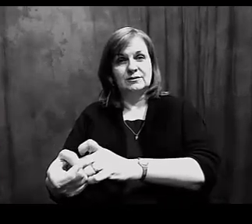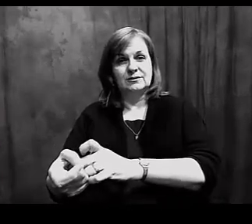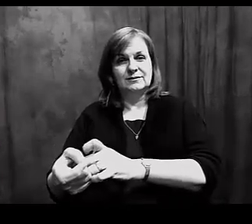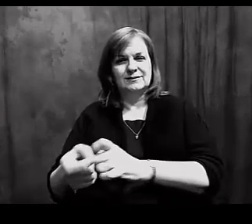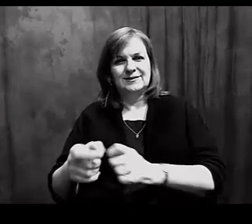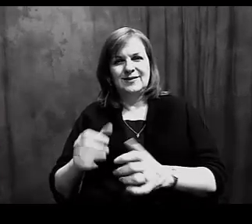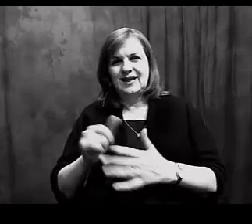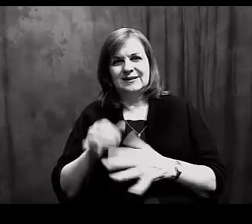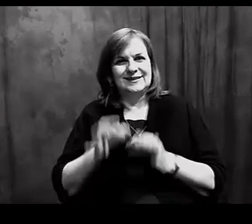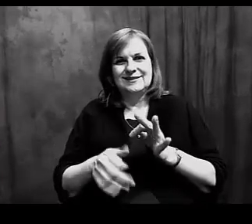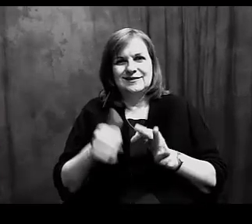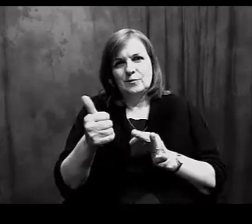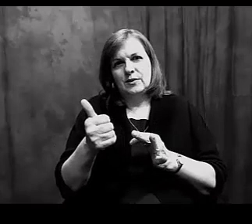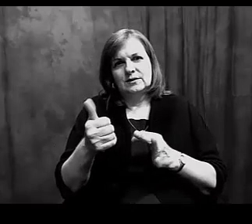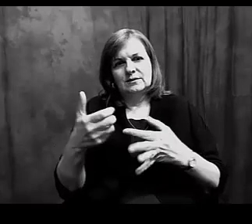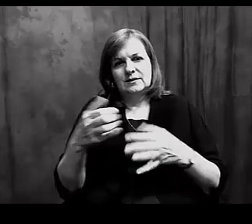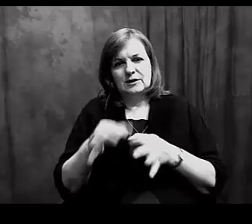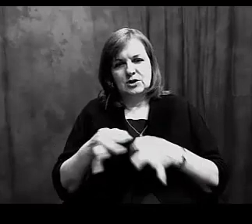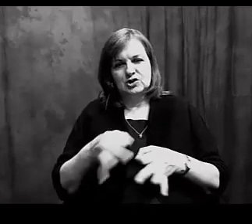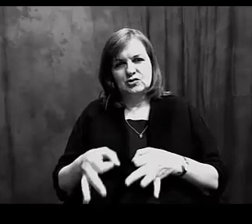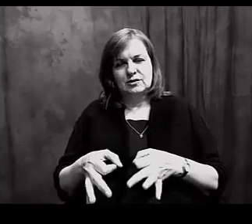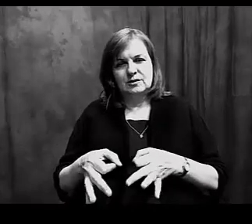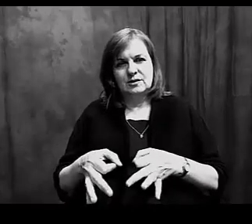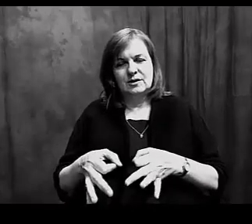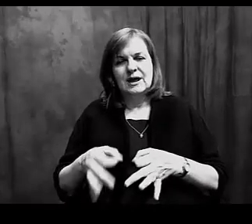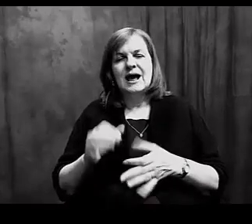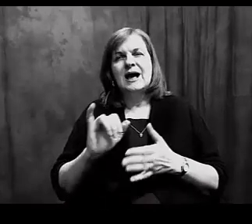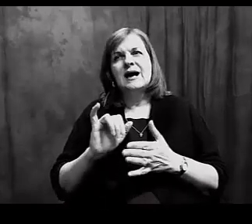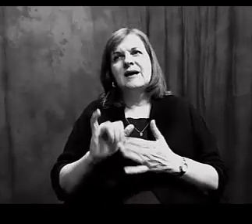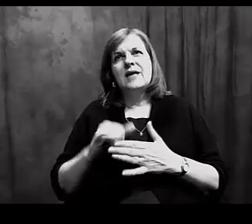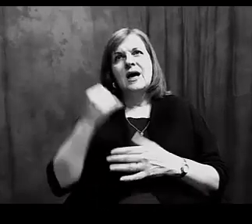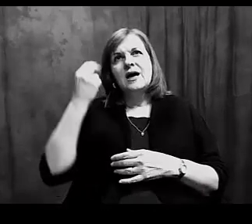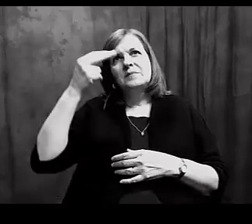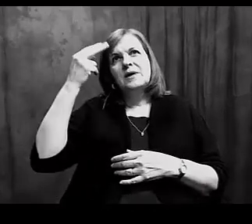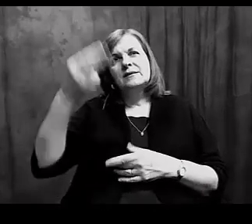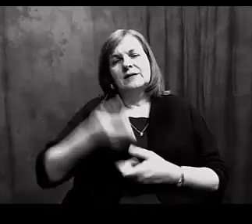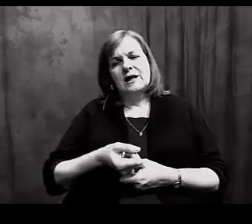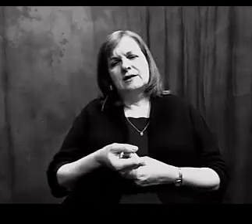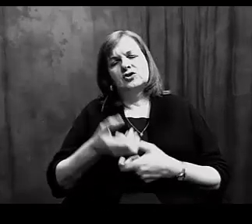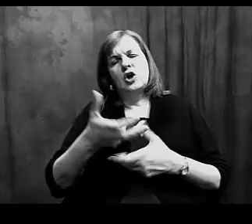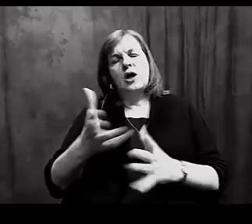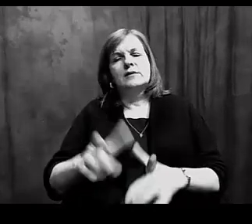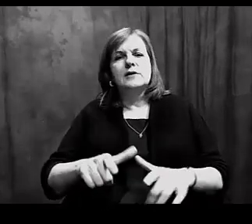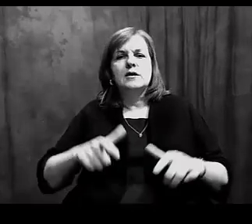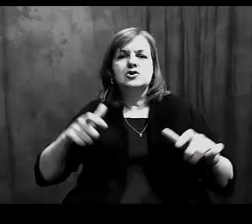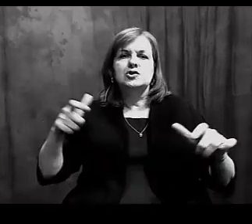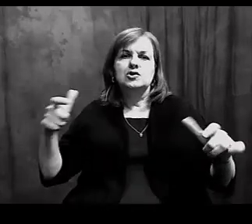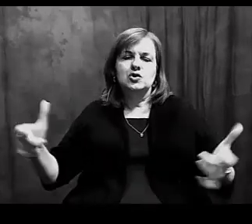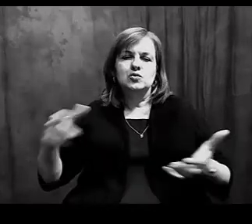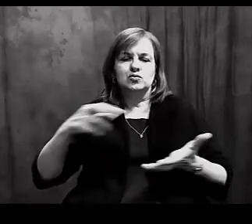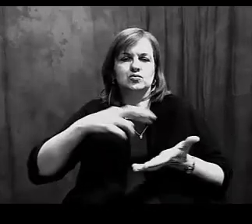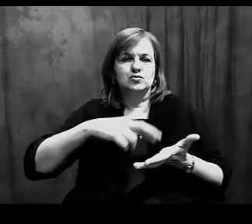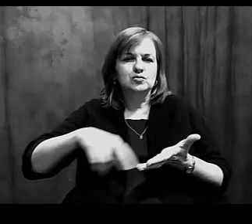I don't think it you can get much more simple than that -- right it has stimulated a huge